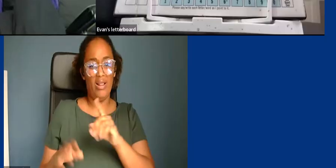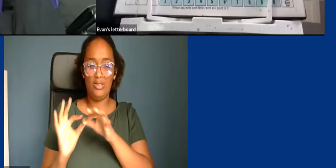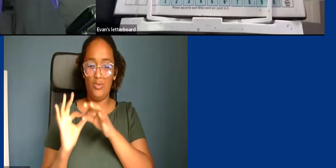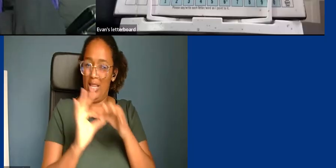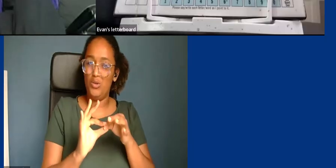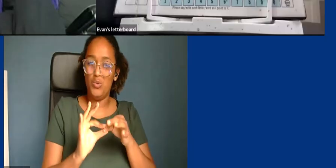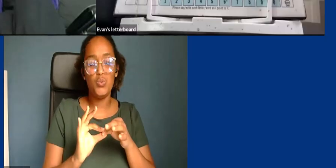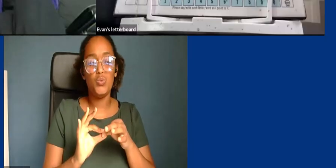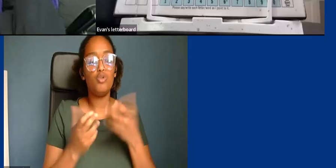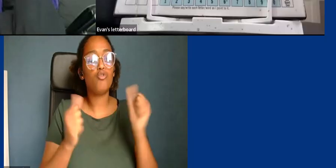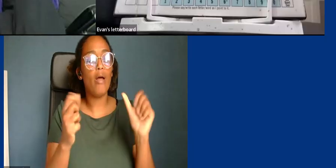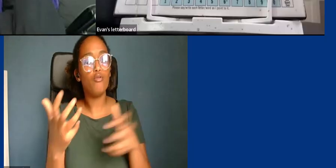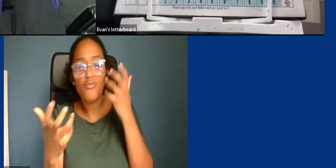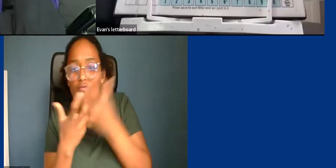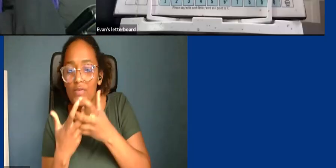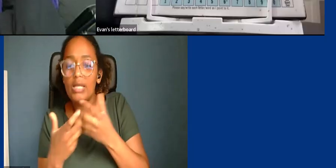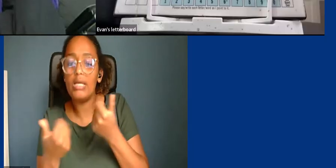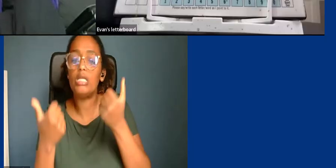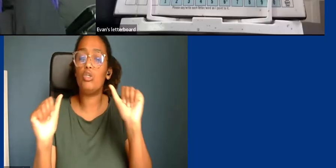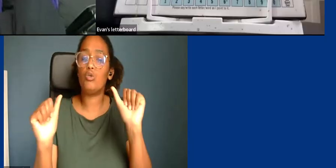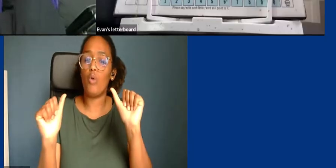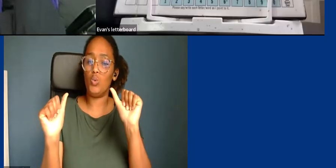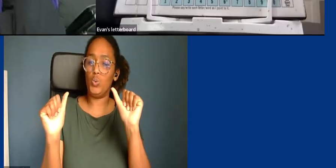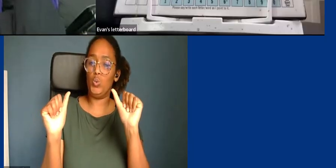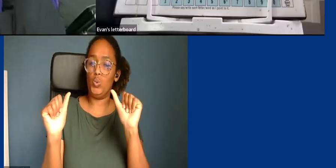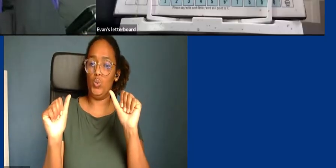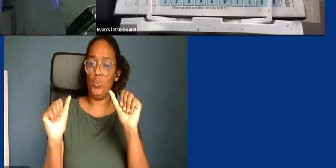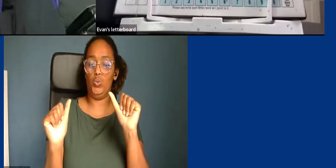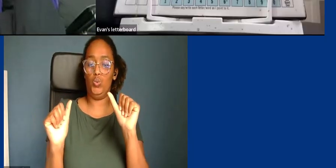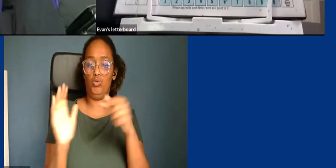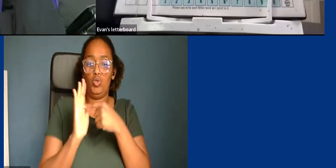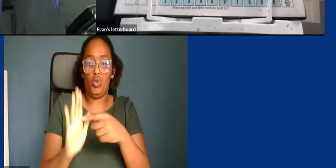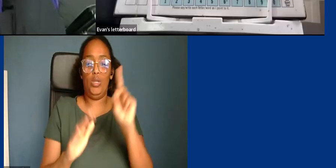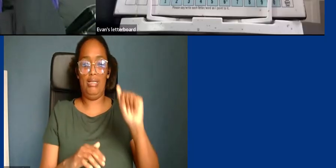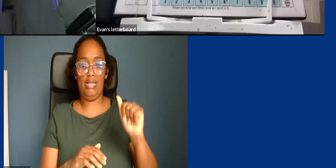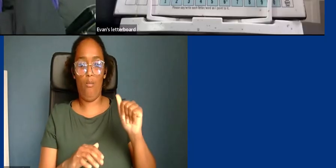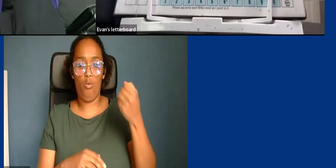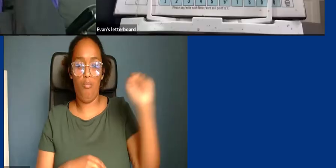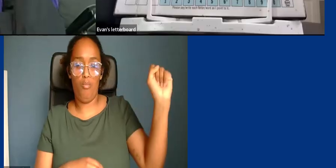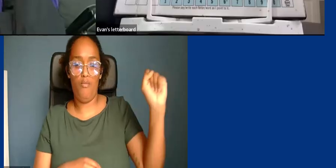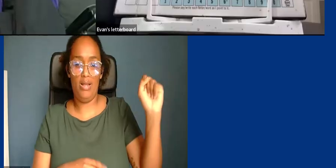I am dangerous. Don't play by the rules. Poke at their pictures.